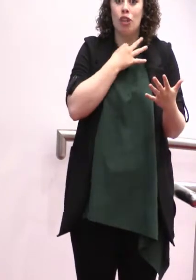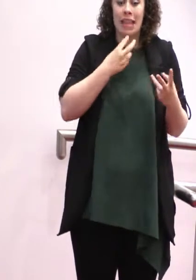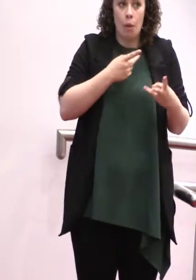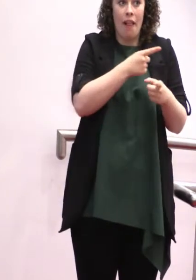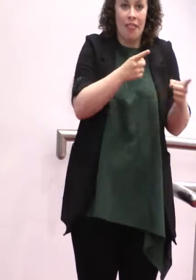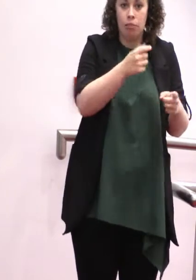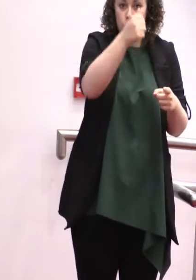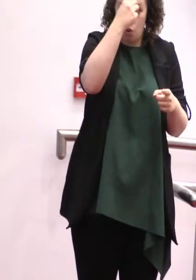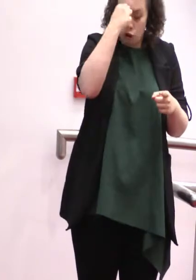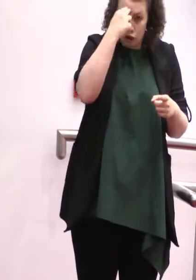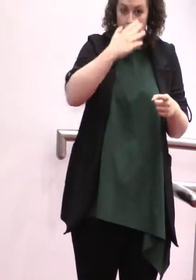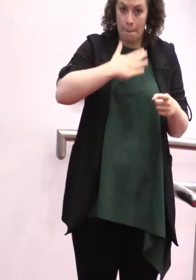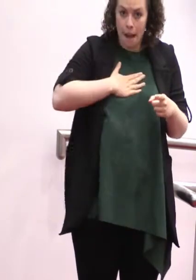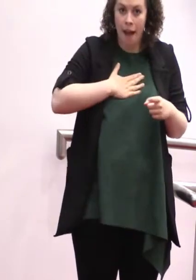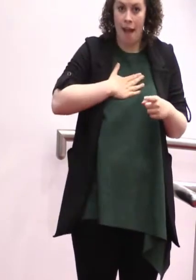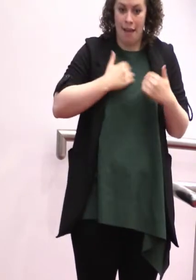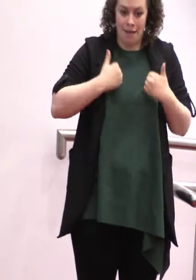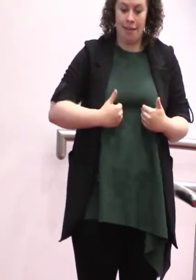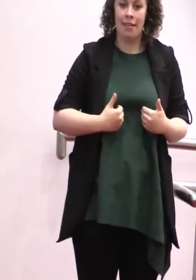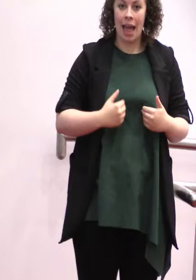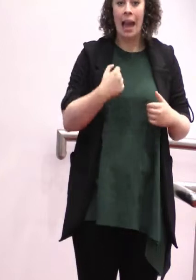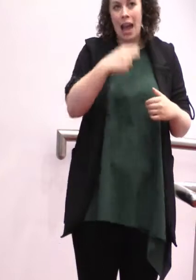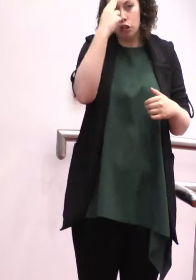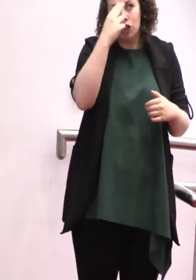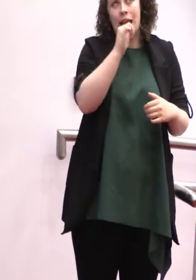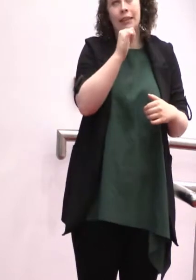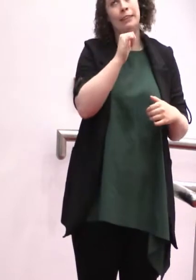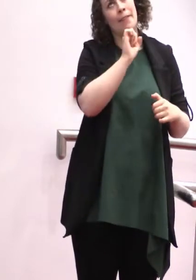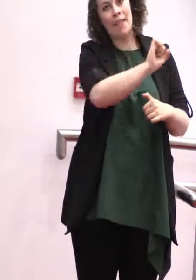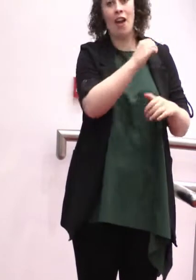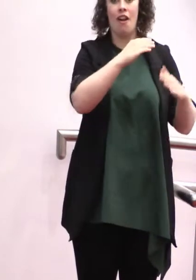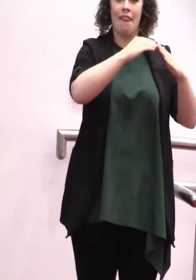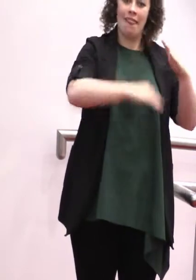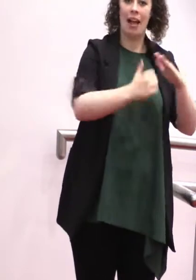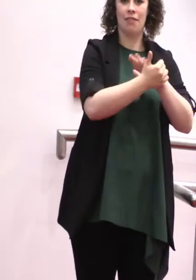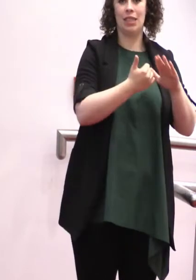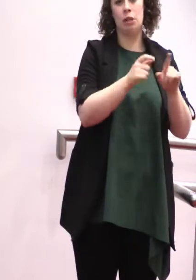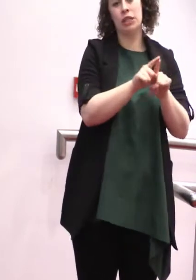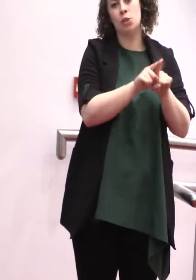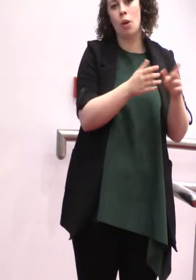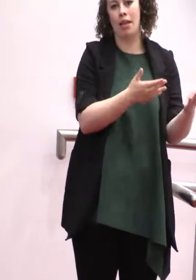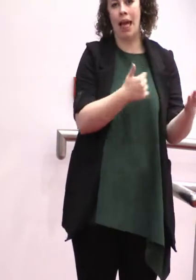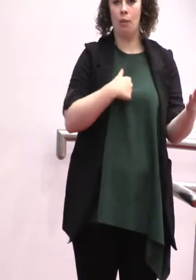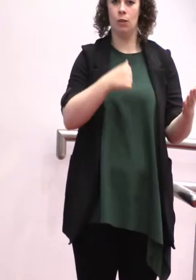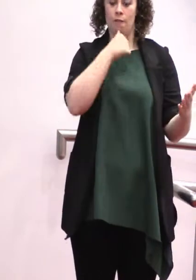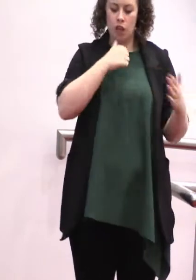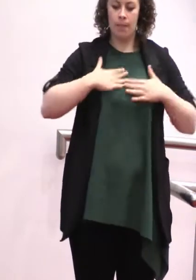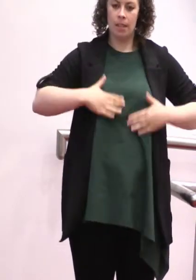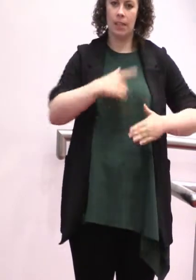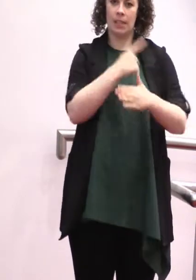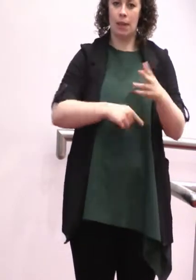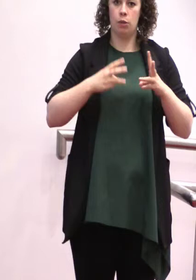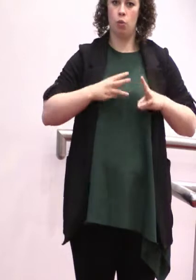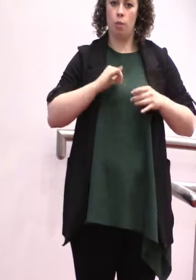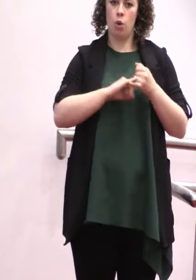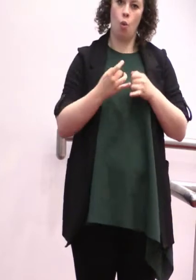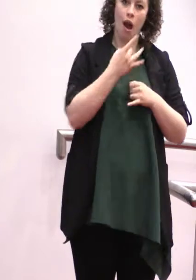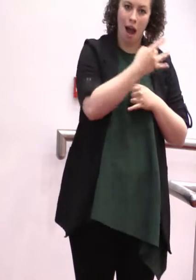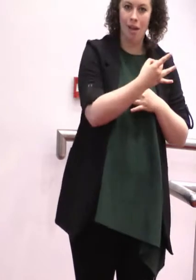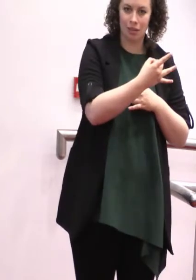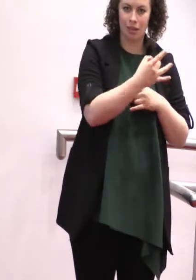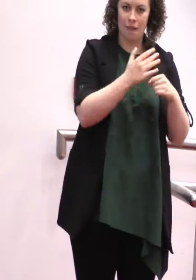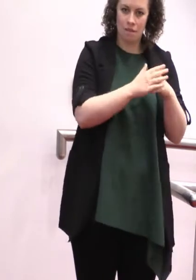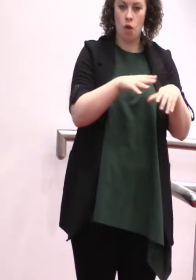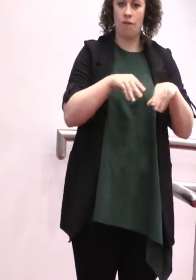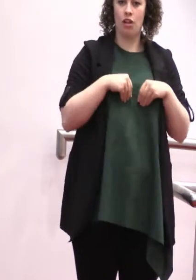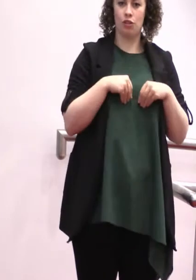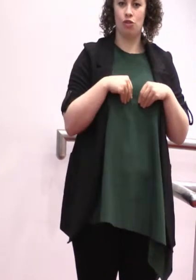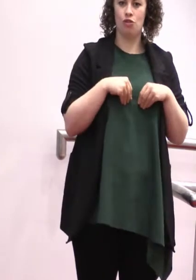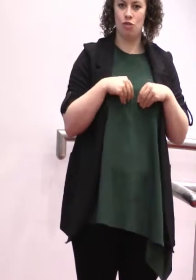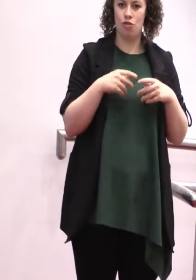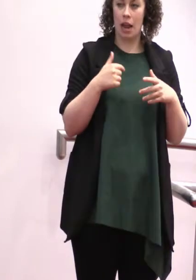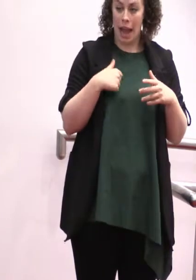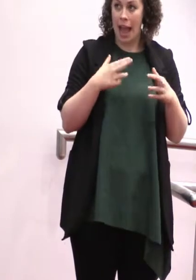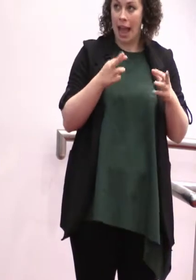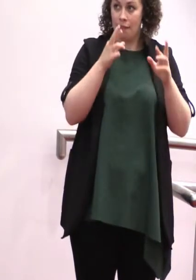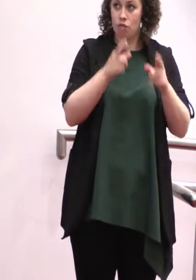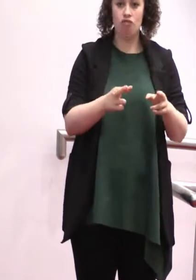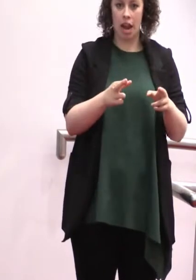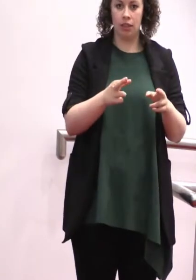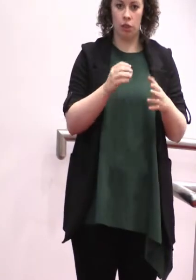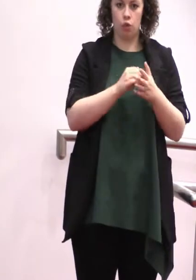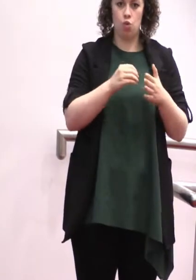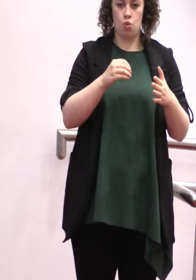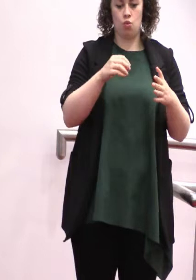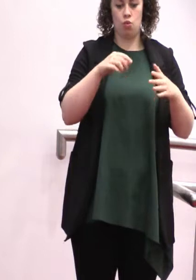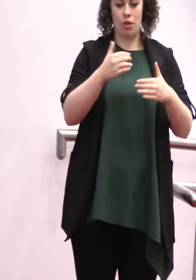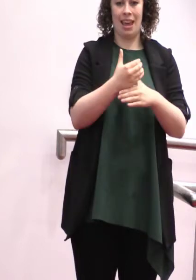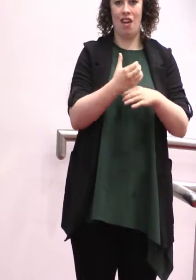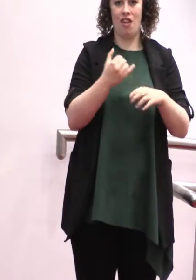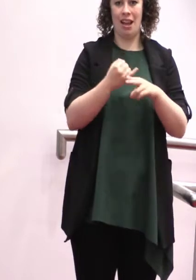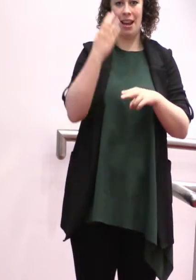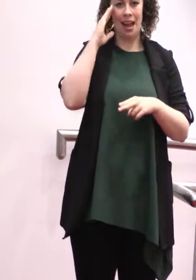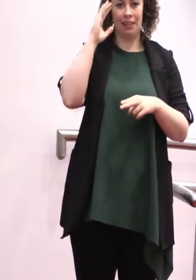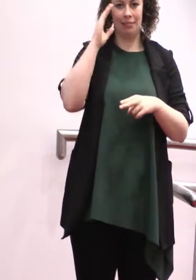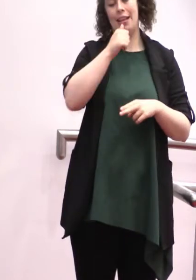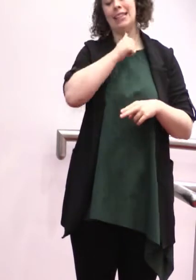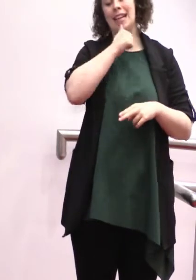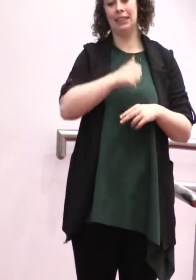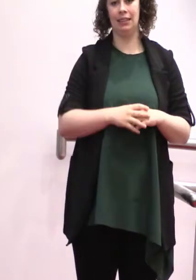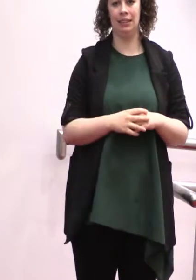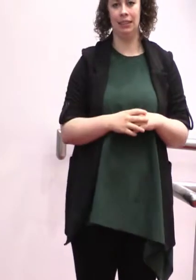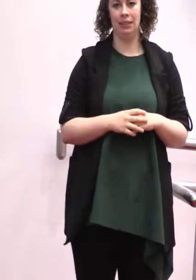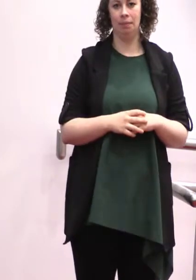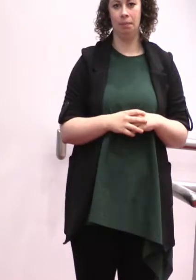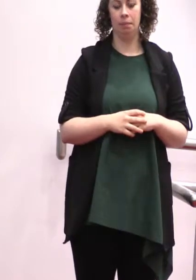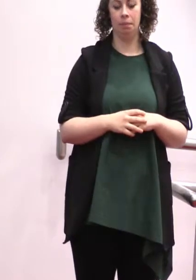I'm the first physically disabled woman with physical assistance in Iceland.